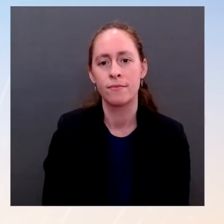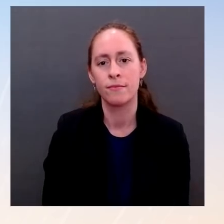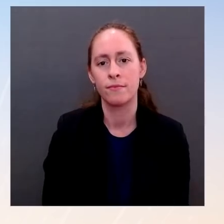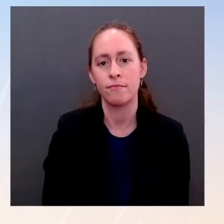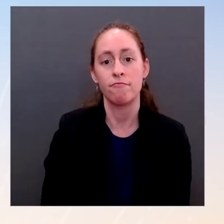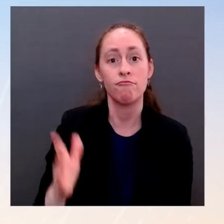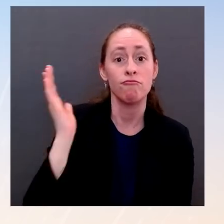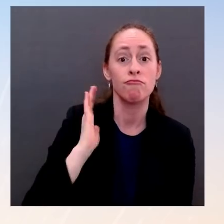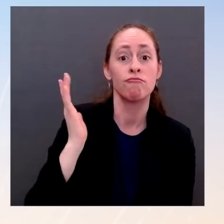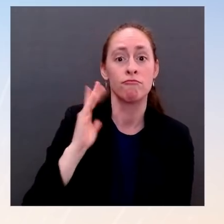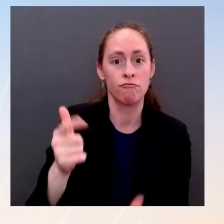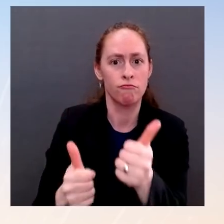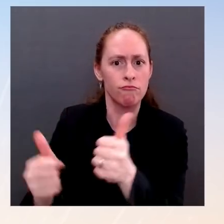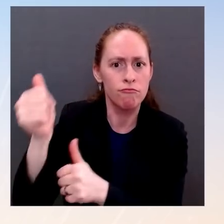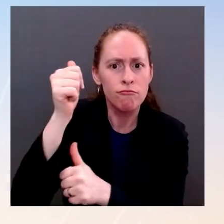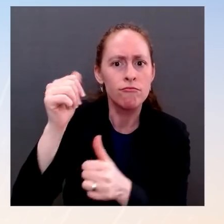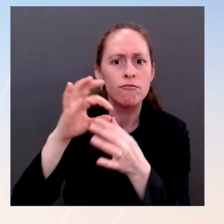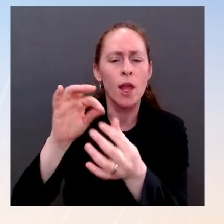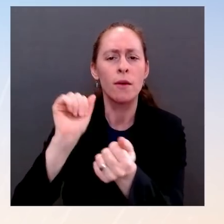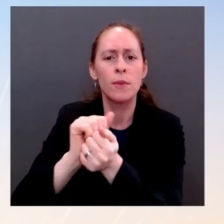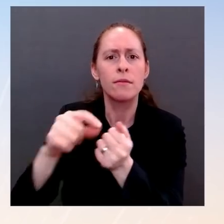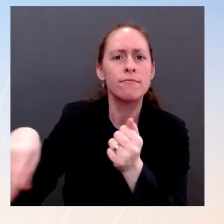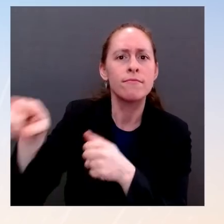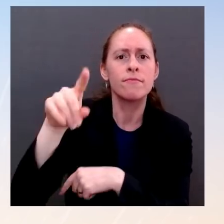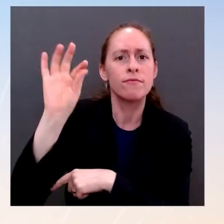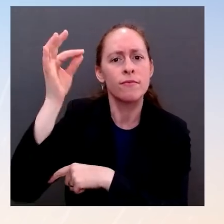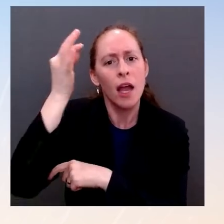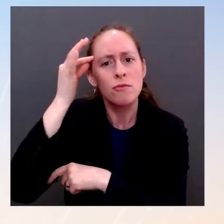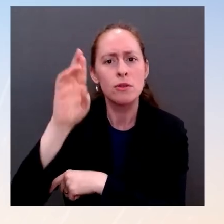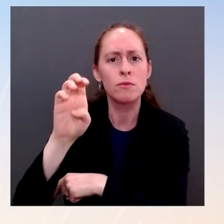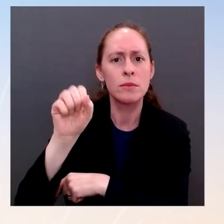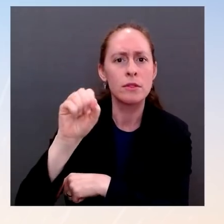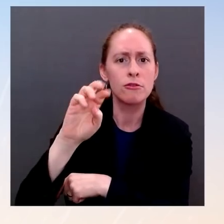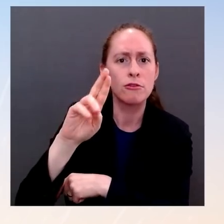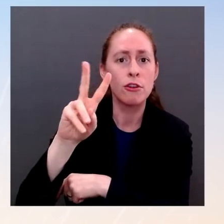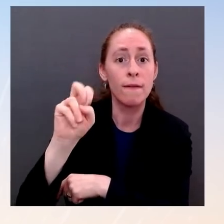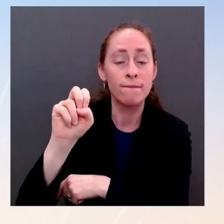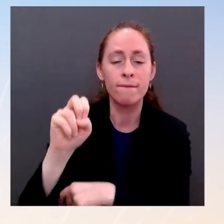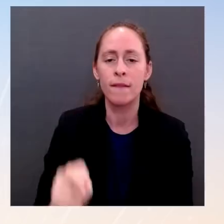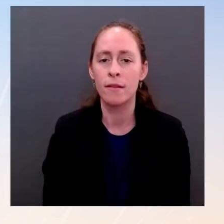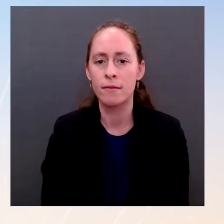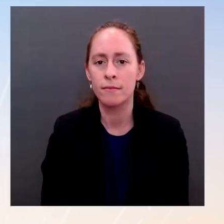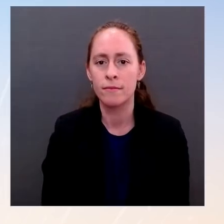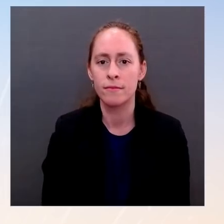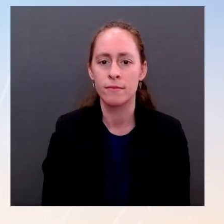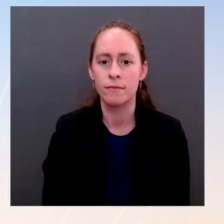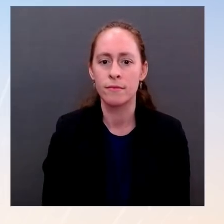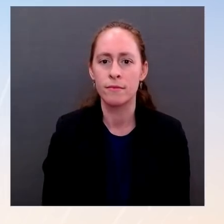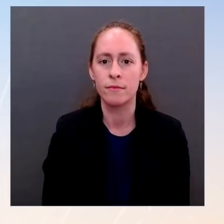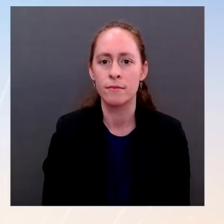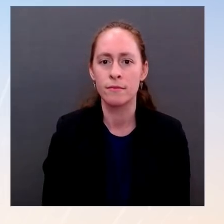for most of the Fed's emergency facilities launched during the pandemic. He served as an Acting Assistant Secretary for Domestic Finance